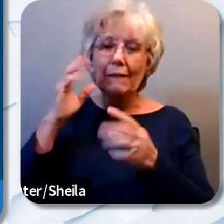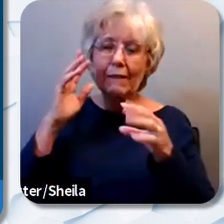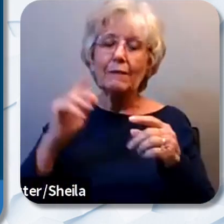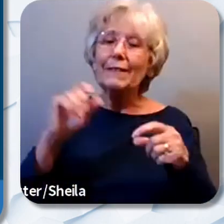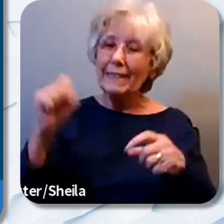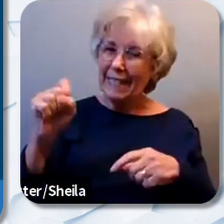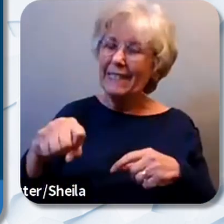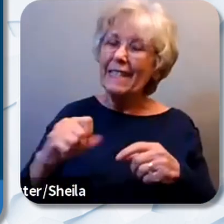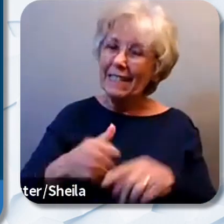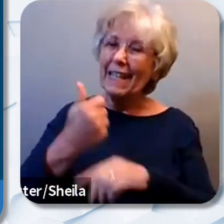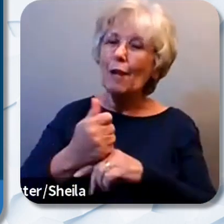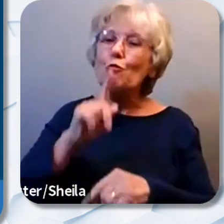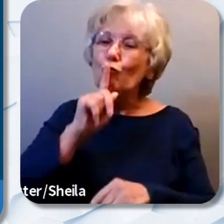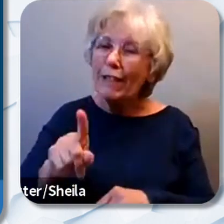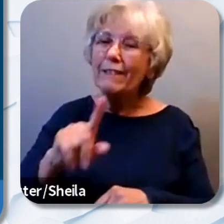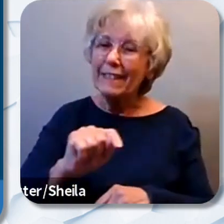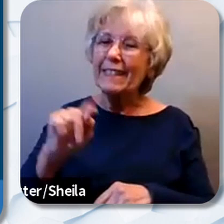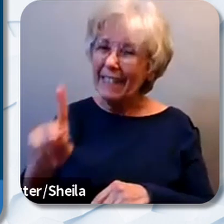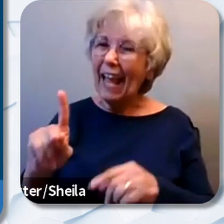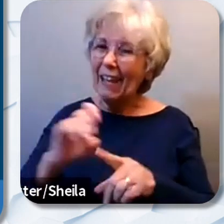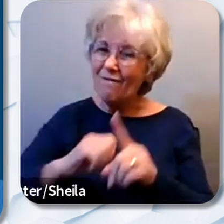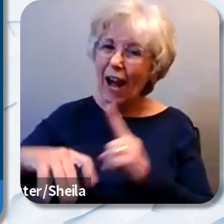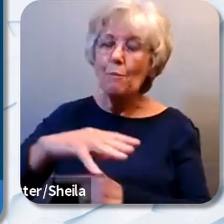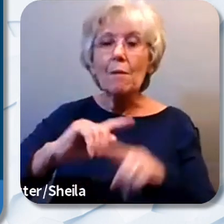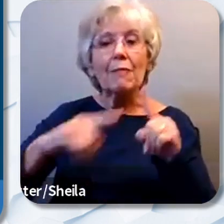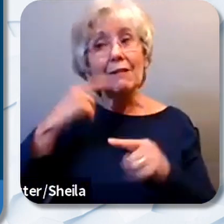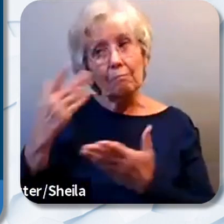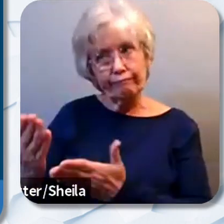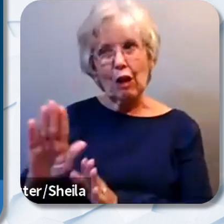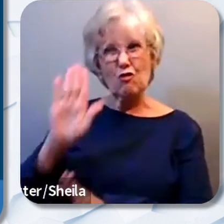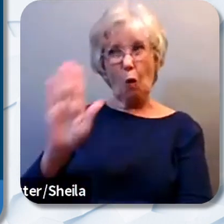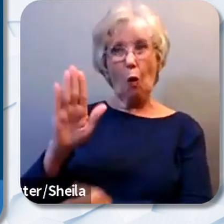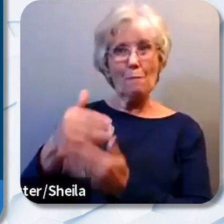but as long as so it's like Okay, but here, if you this is your baby you run it you create it